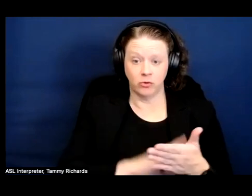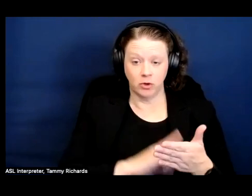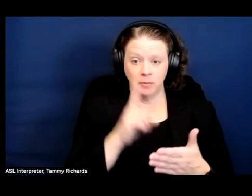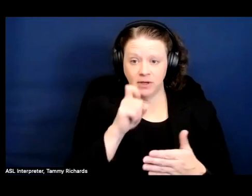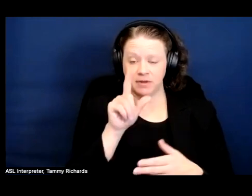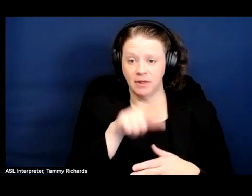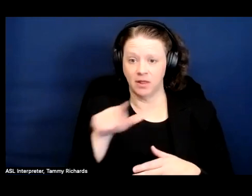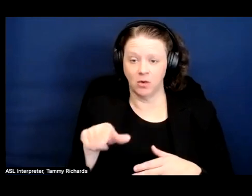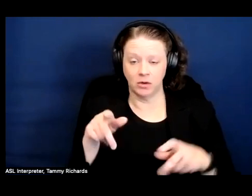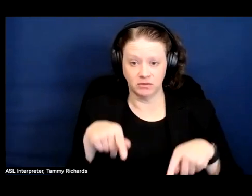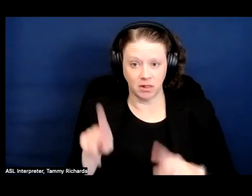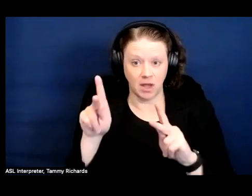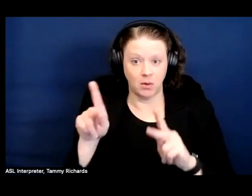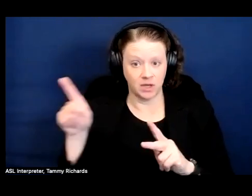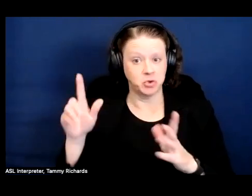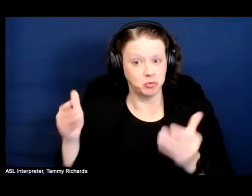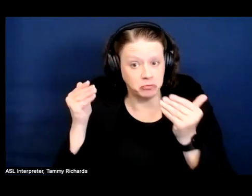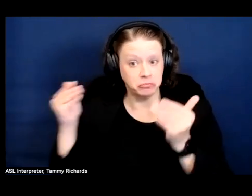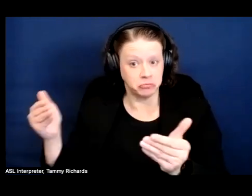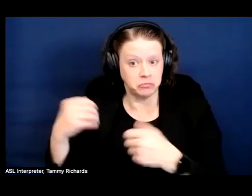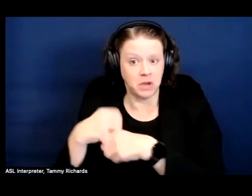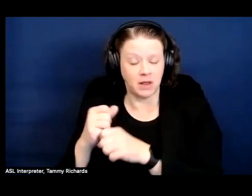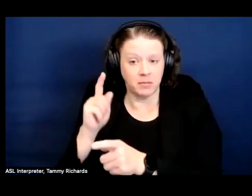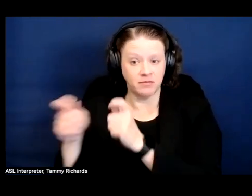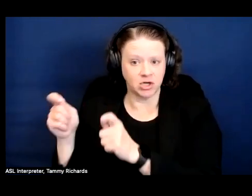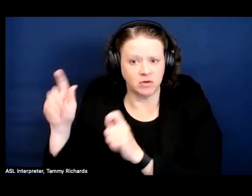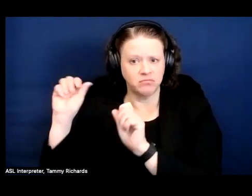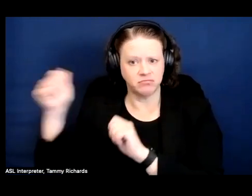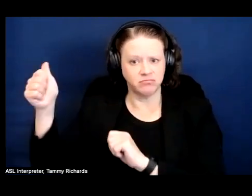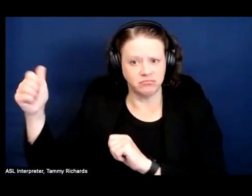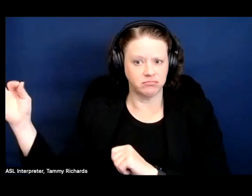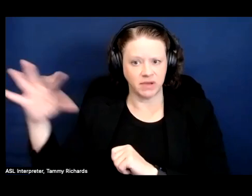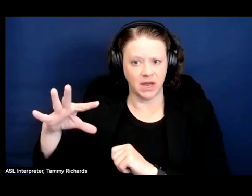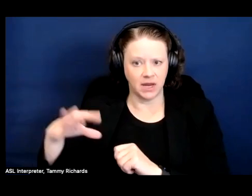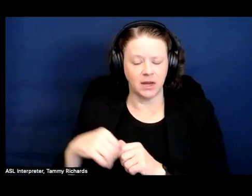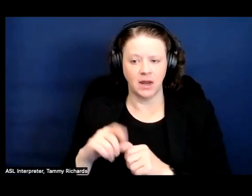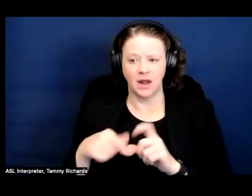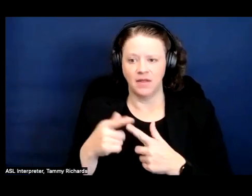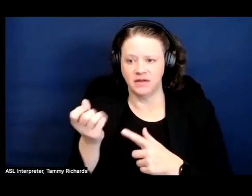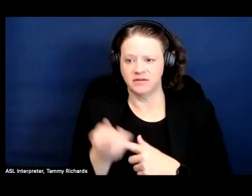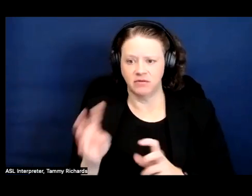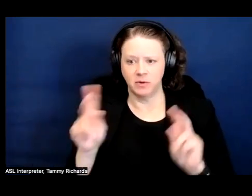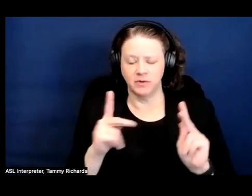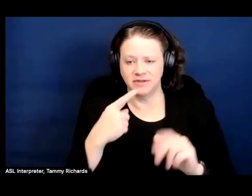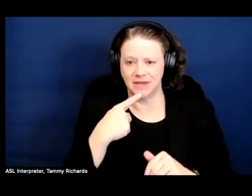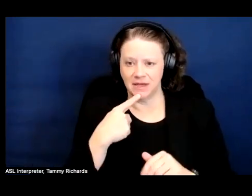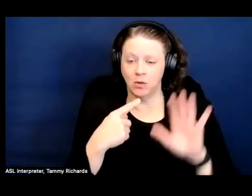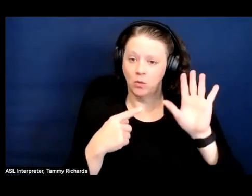and if you don't use it within a certain amount of time, you lose it. And that's really unfortunate. So wanting to decrease the time